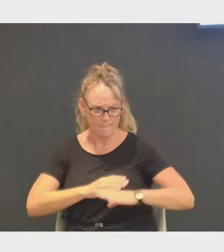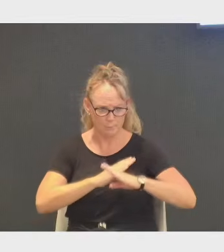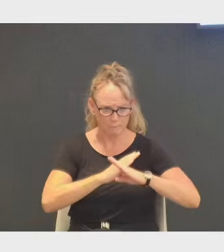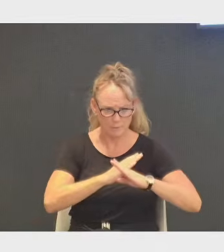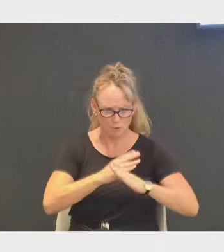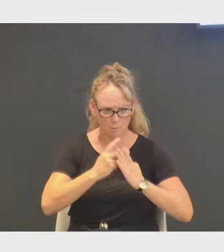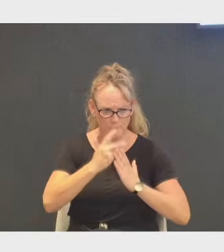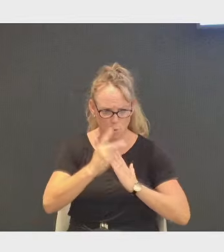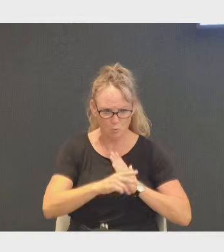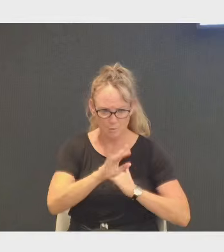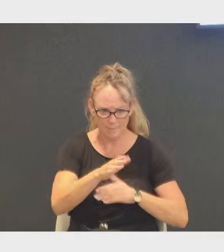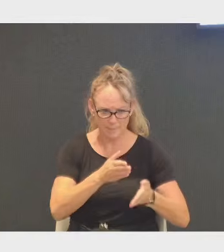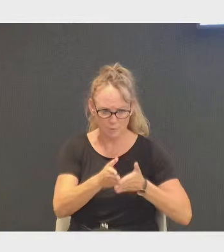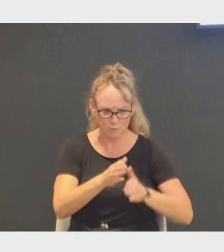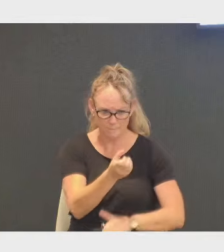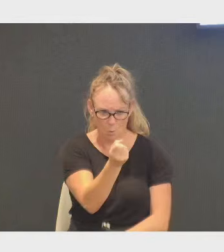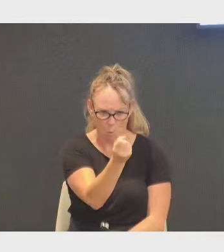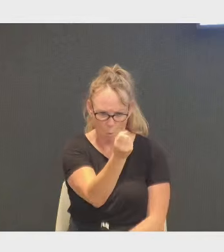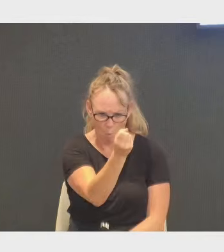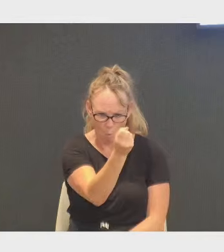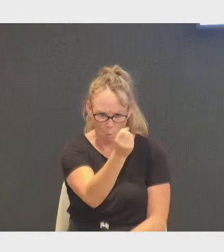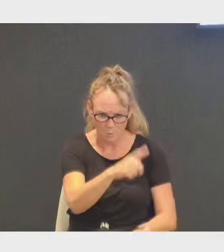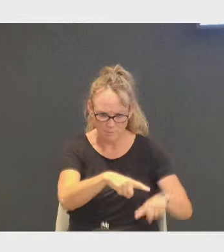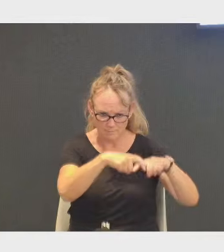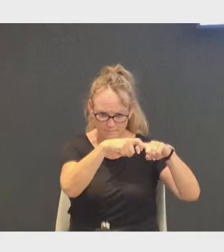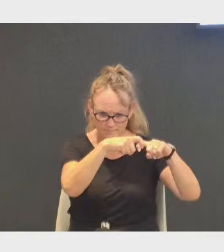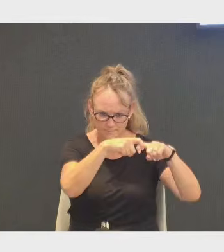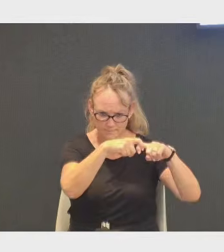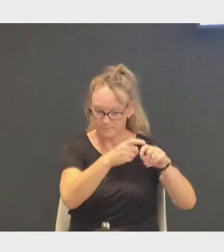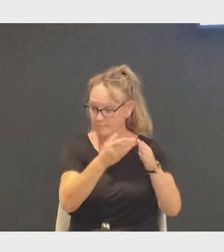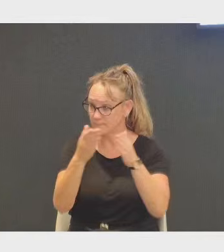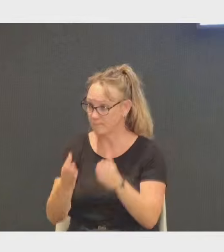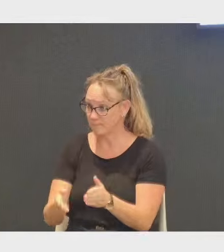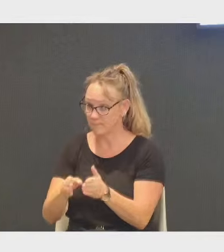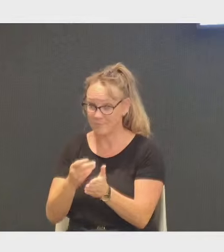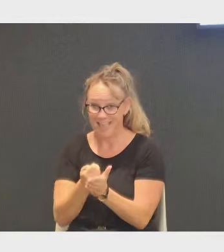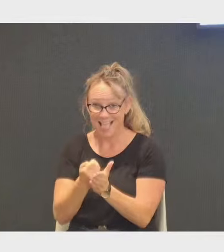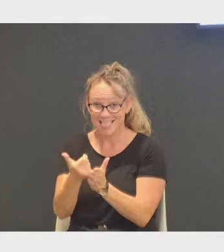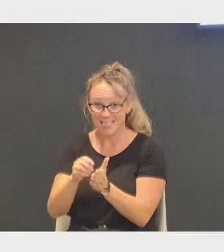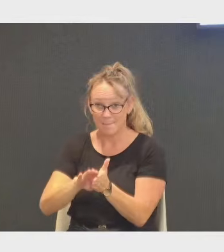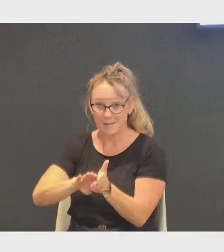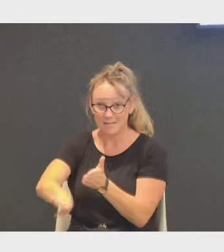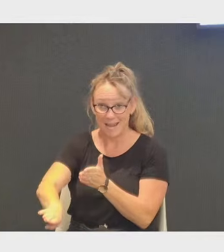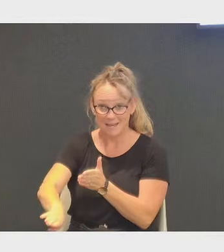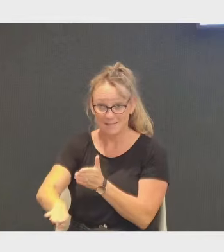on hold. 2025 they eliminated discretionary costs and shifted other costs to the general